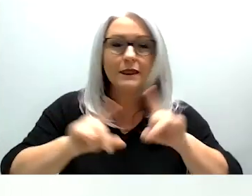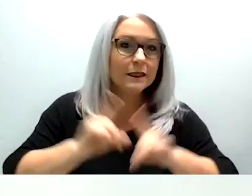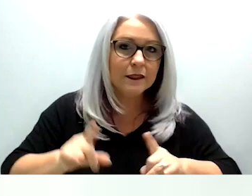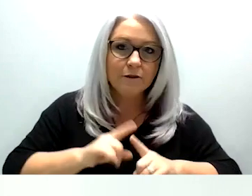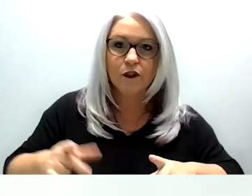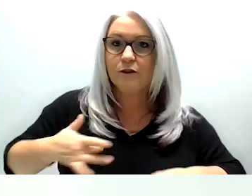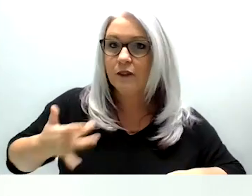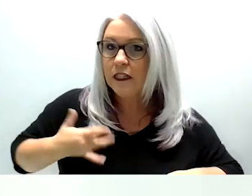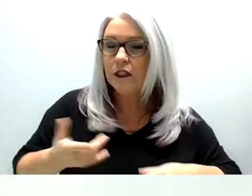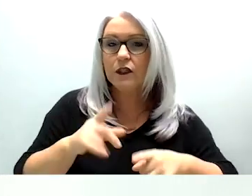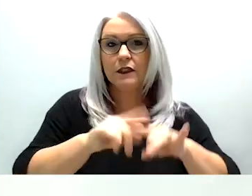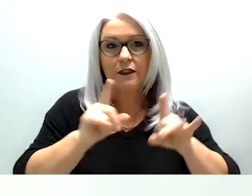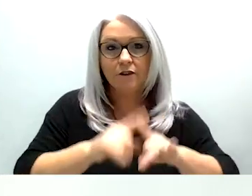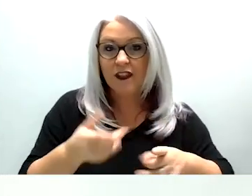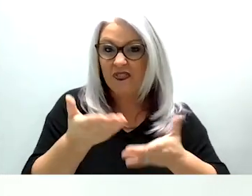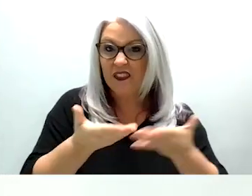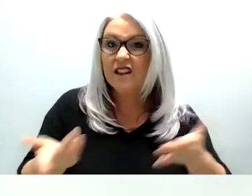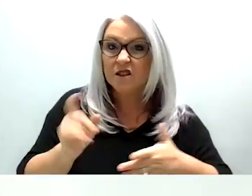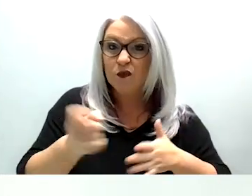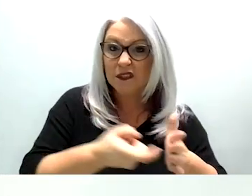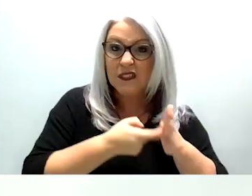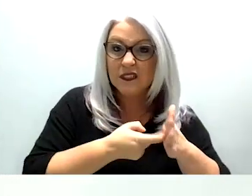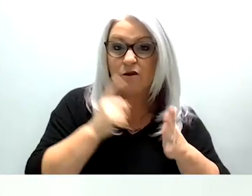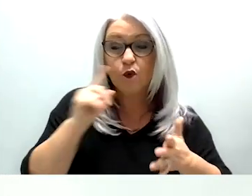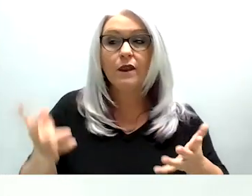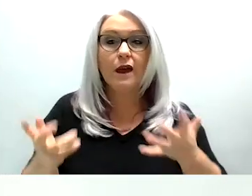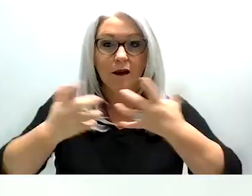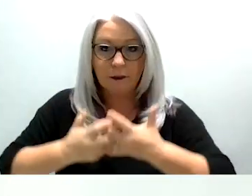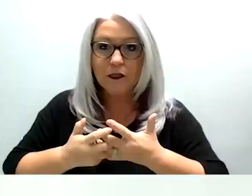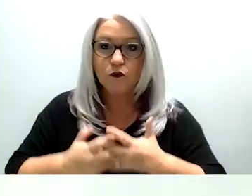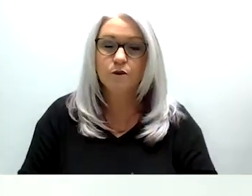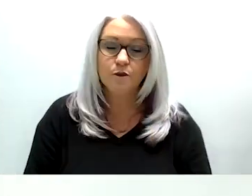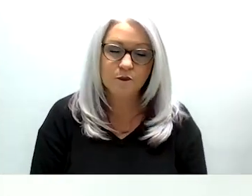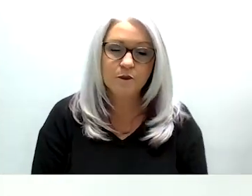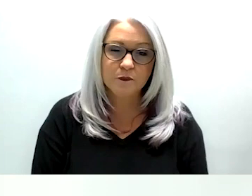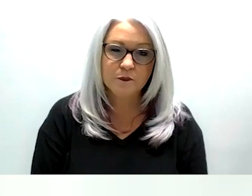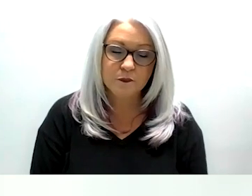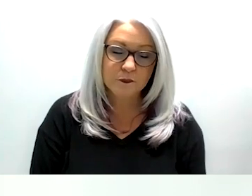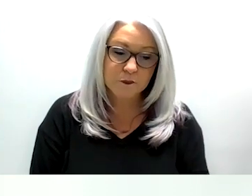and they might need different things in order to be accommodated. So talking about long COVID